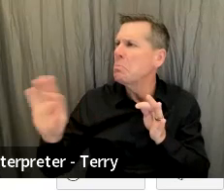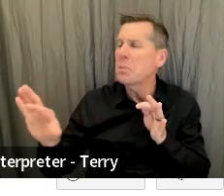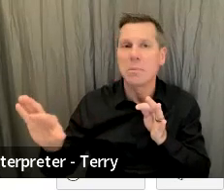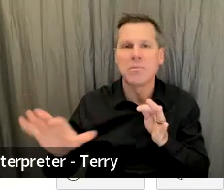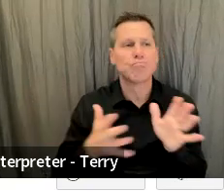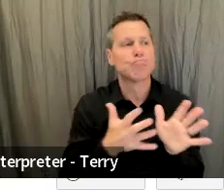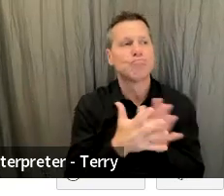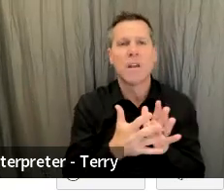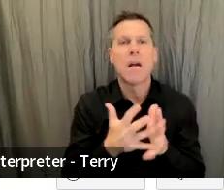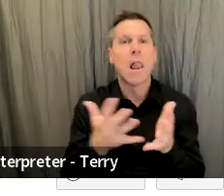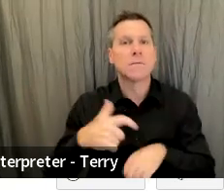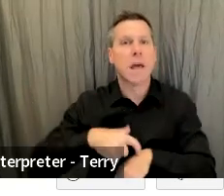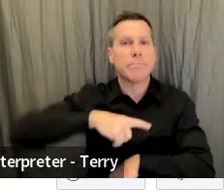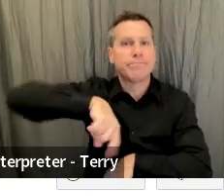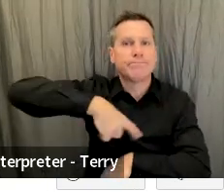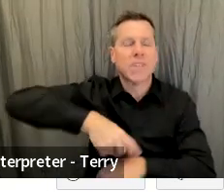completely or as a supplement on the side